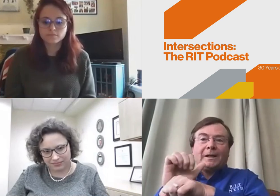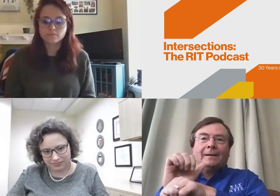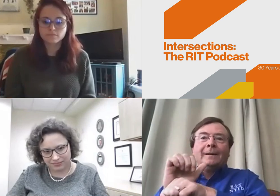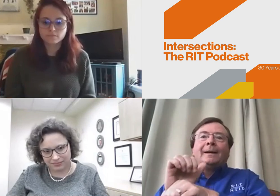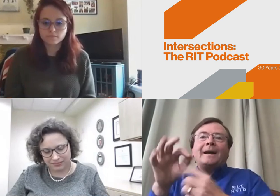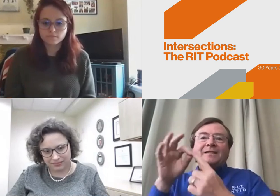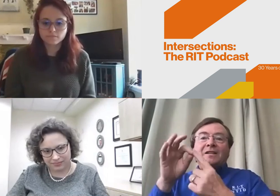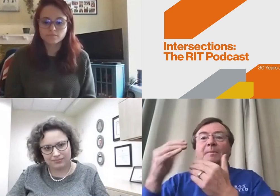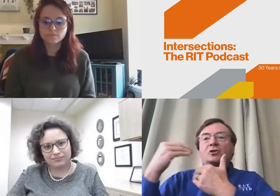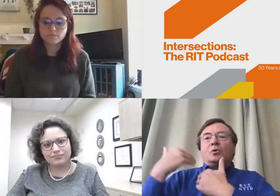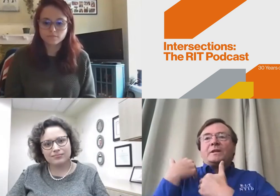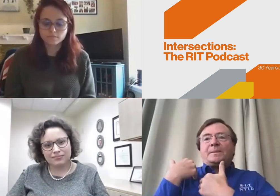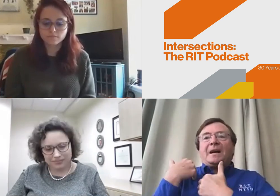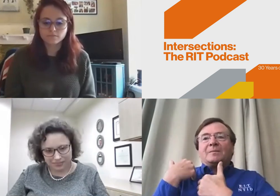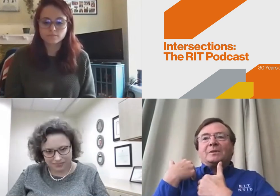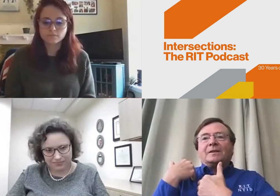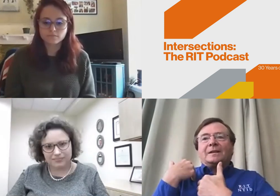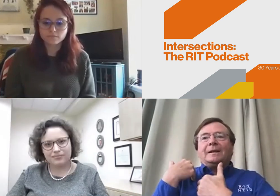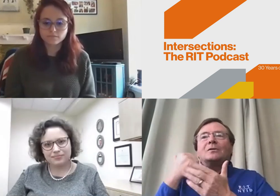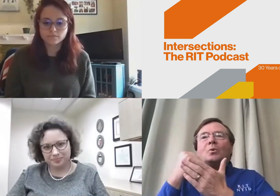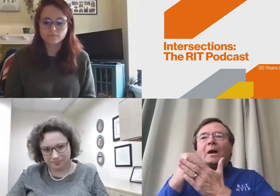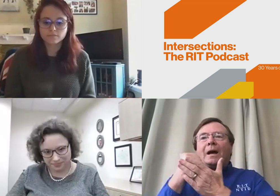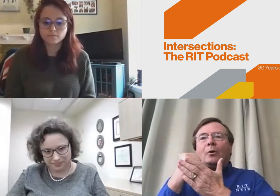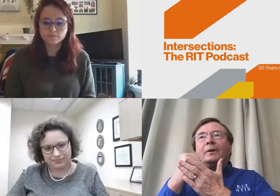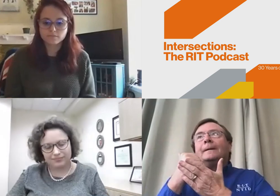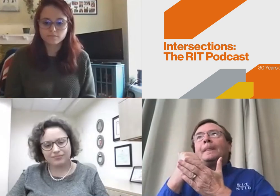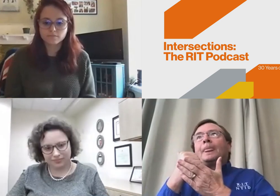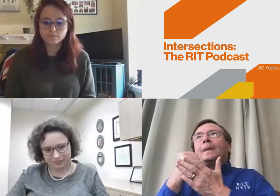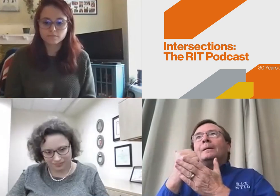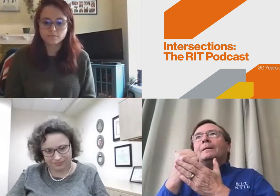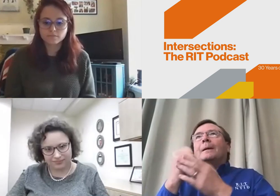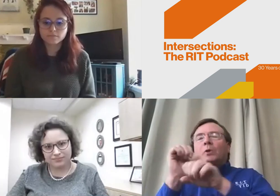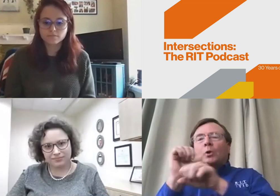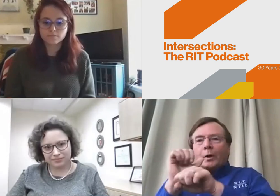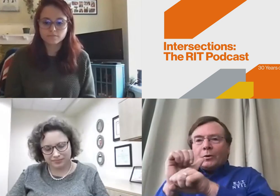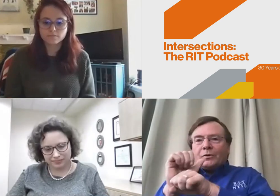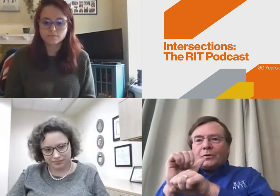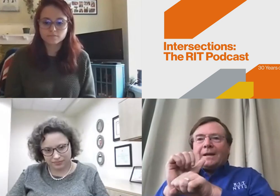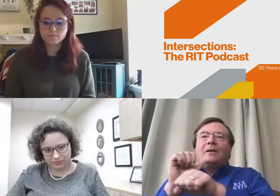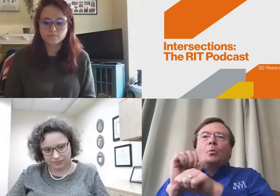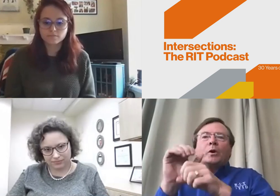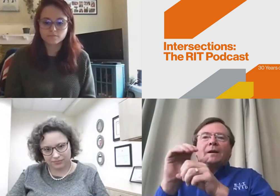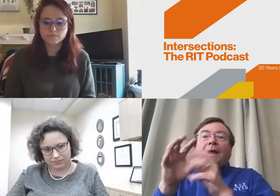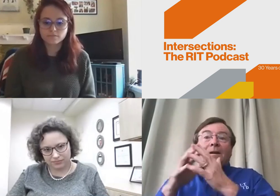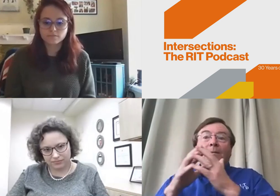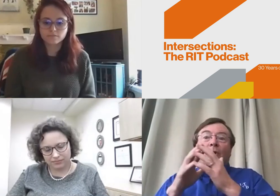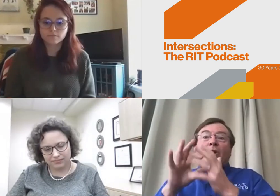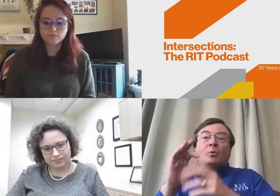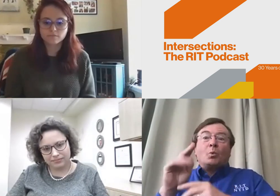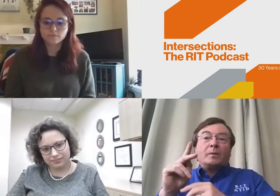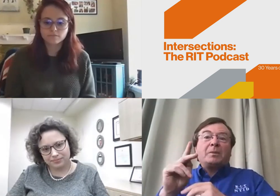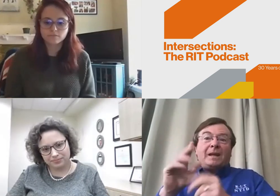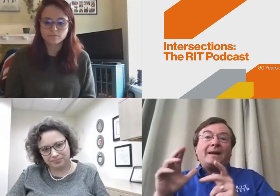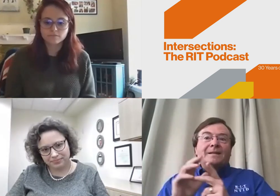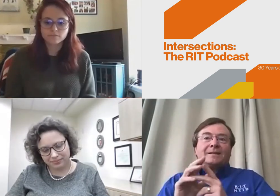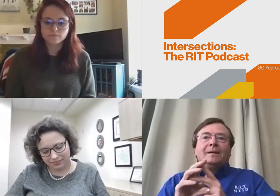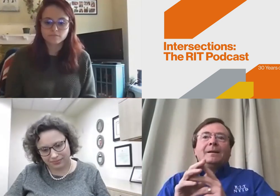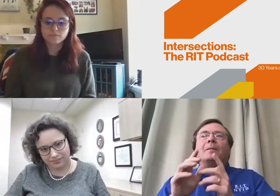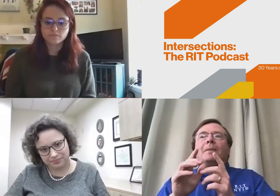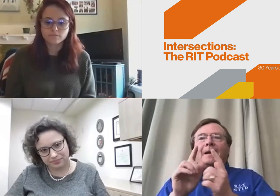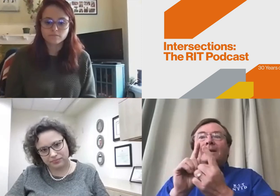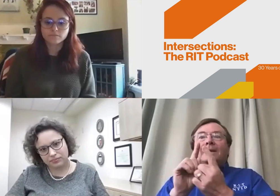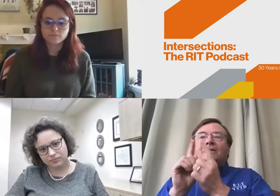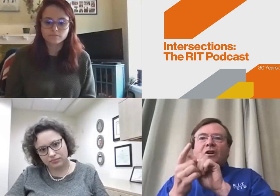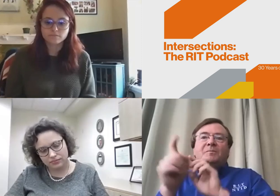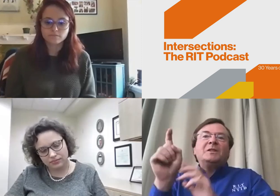has a special responsibility to help employers in the American workplace make the adjustments